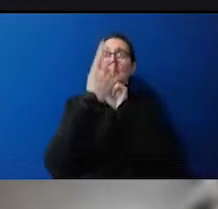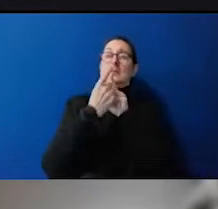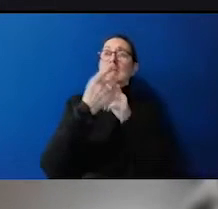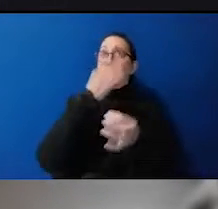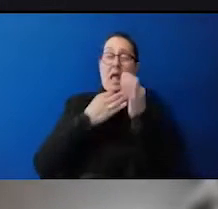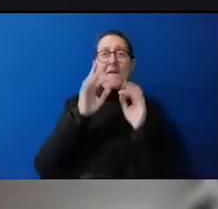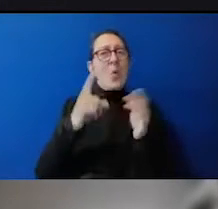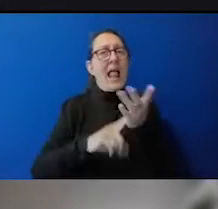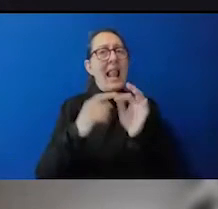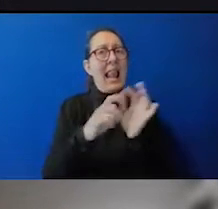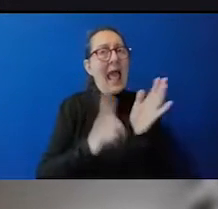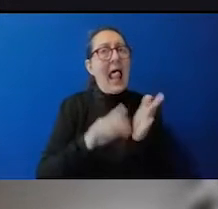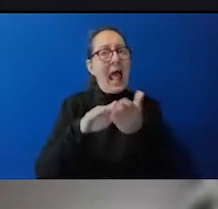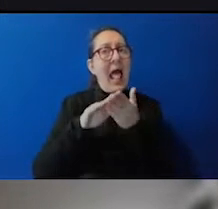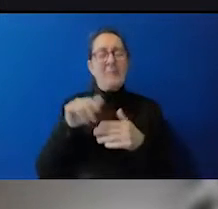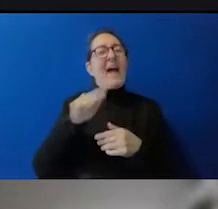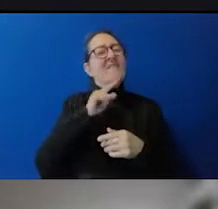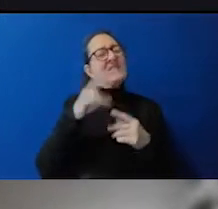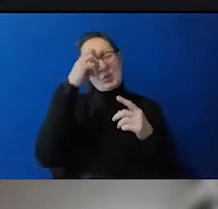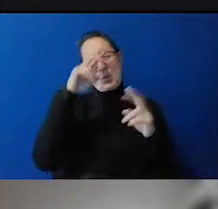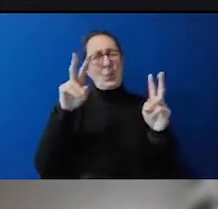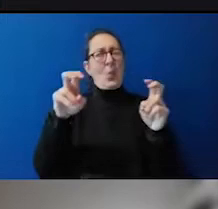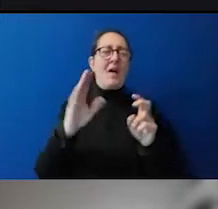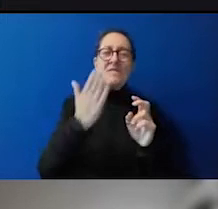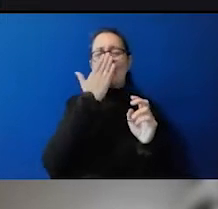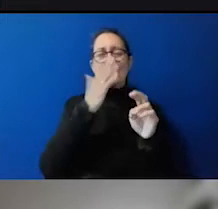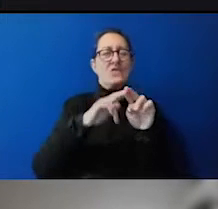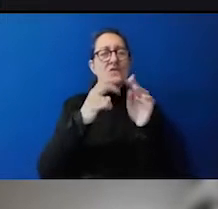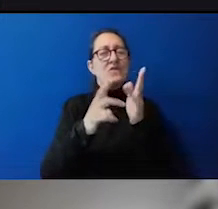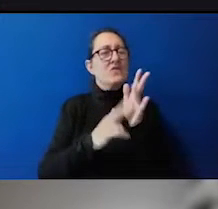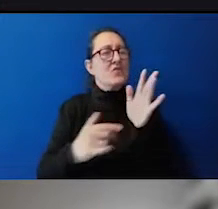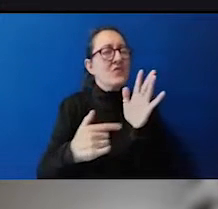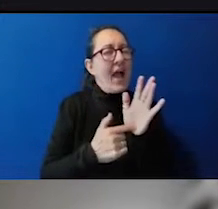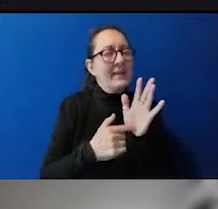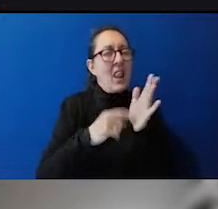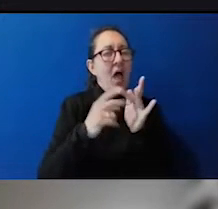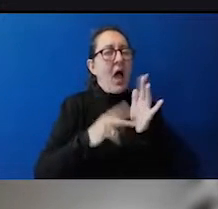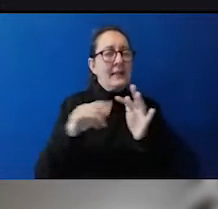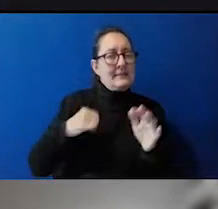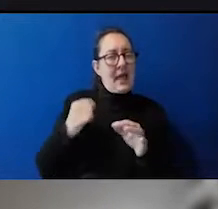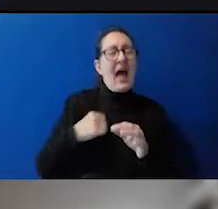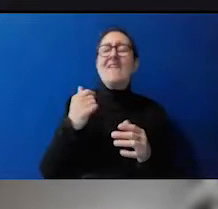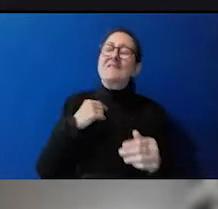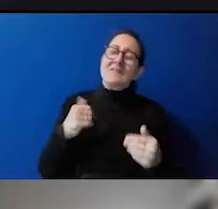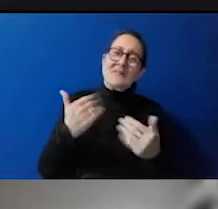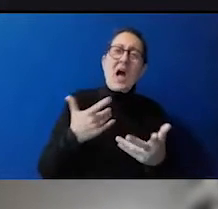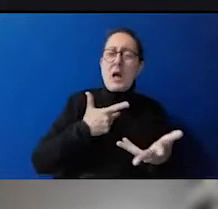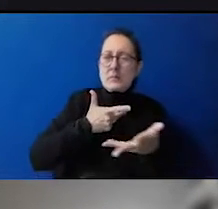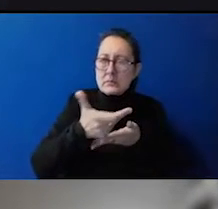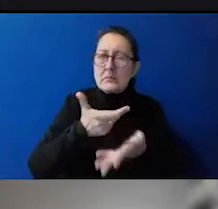role involves uh providing guidance uh coaching Consulting with them about complex inquiries uh